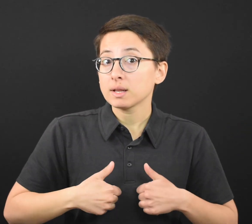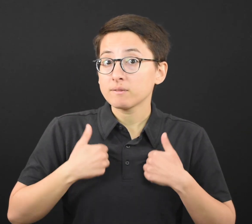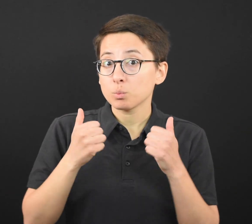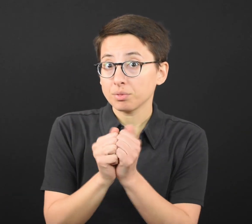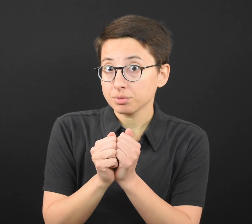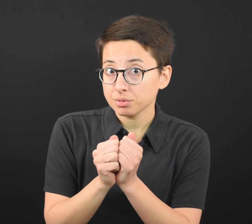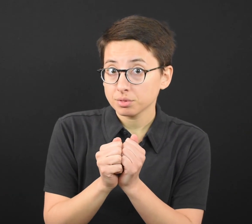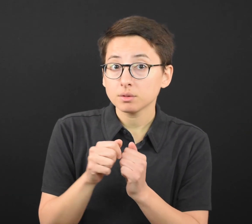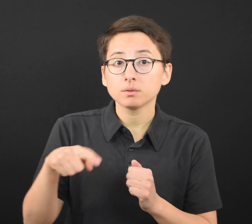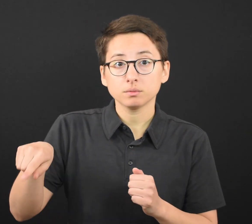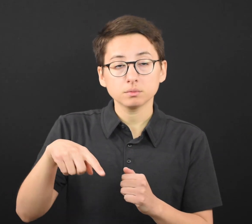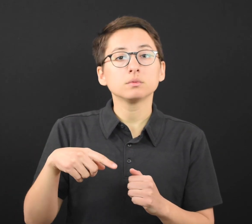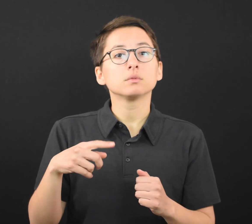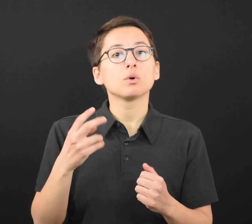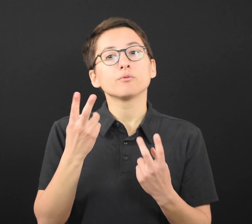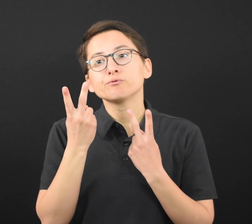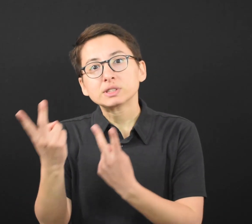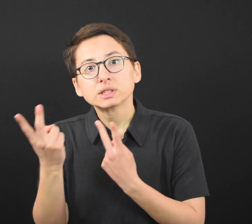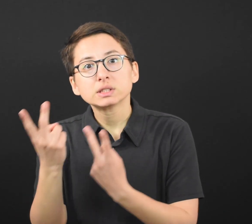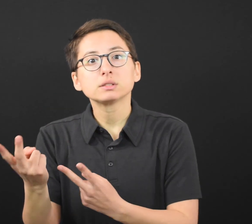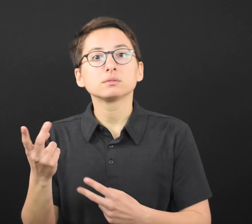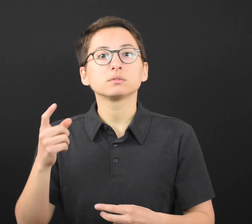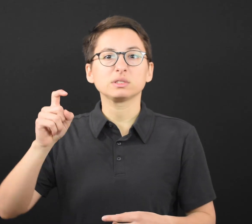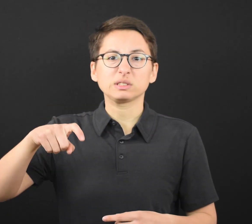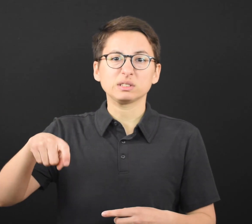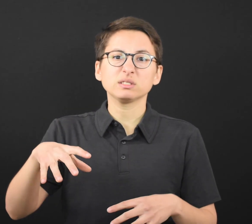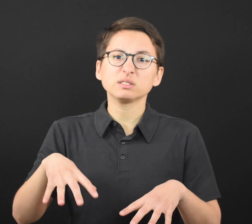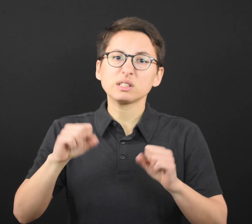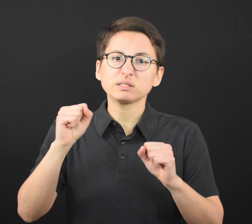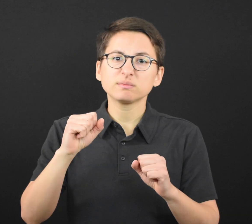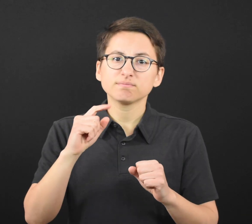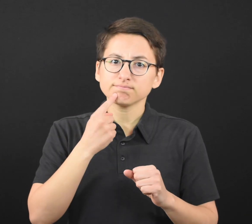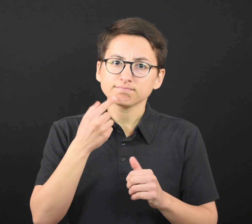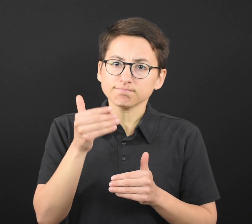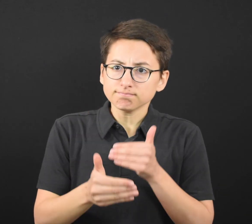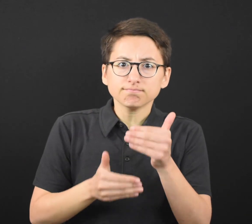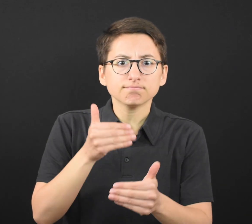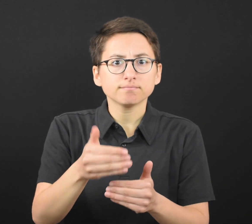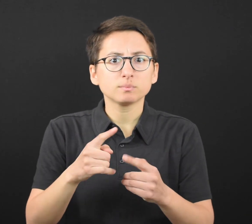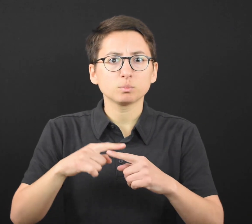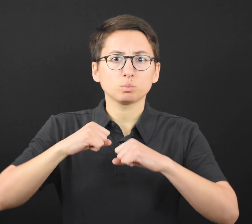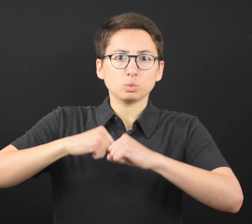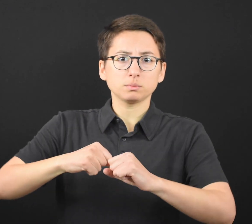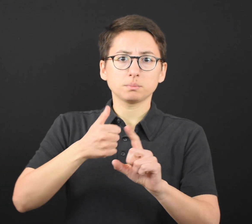or visit them need to take steps to protect themselves from getting sick with COVID-19.